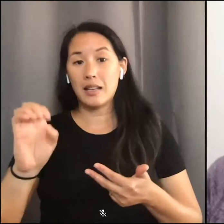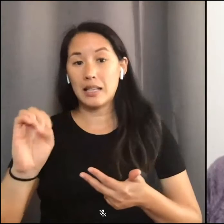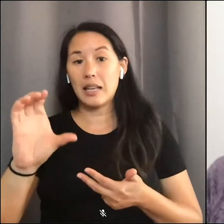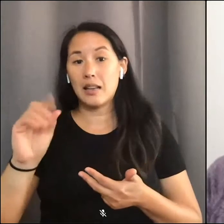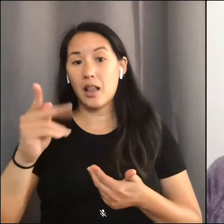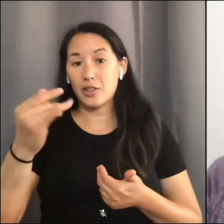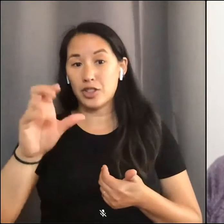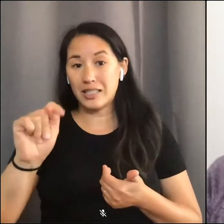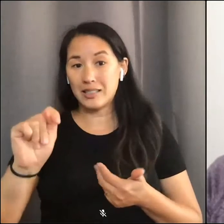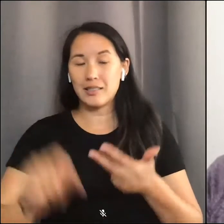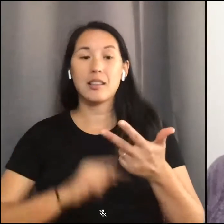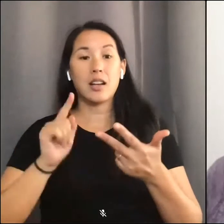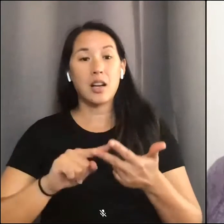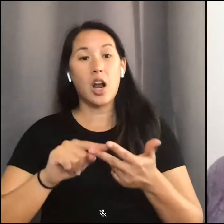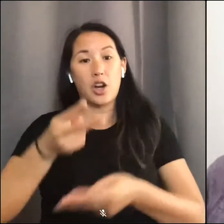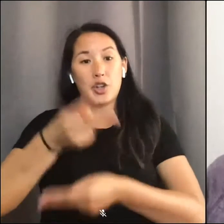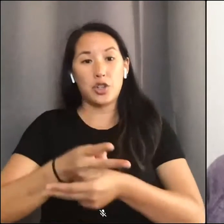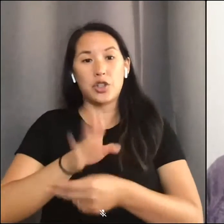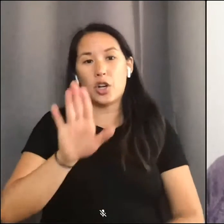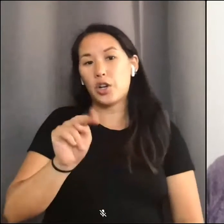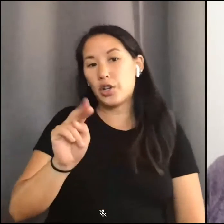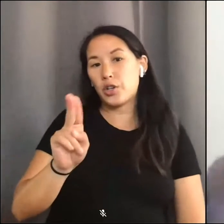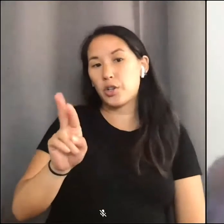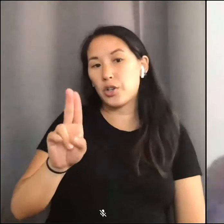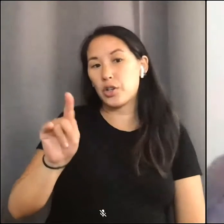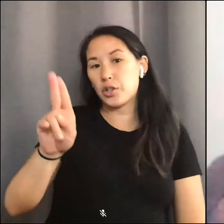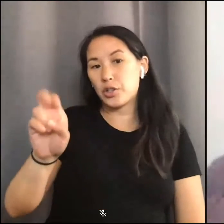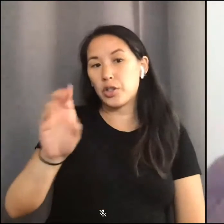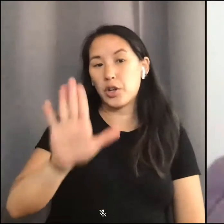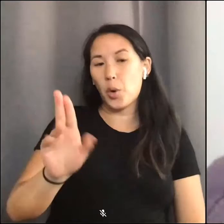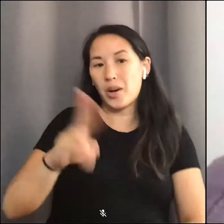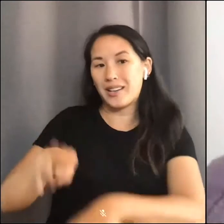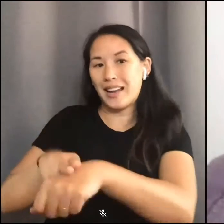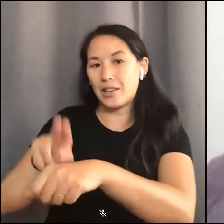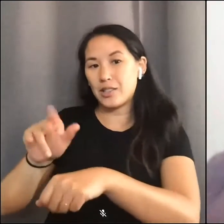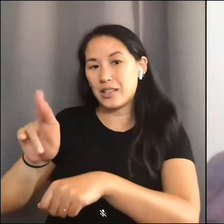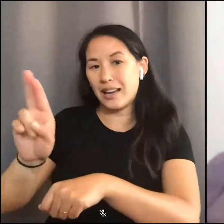nurture your nature um so with mind your matters it's an exercise that you want to have fun with